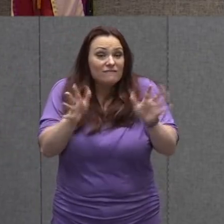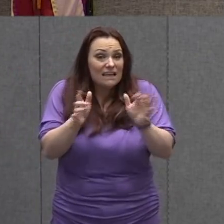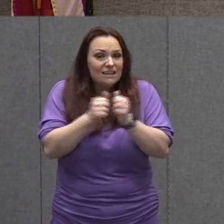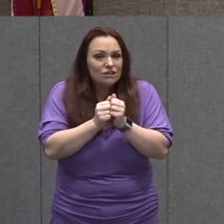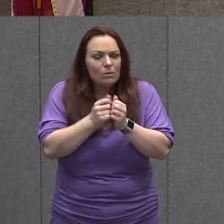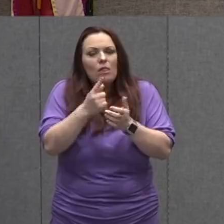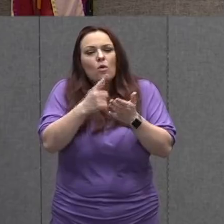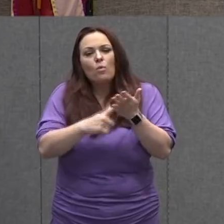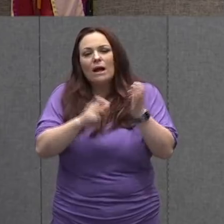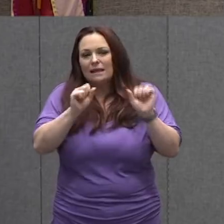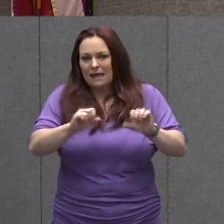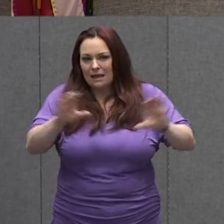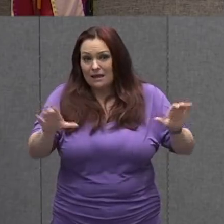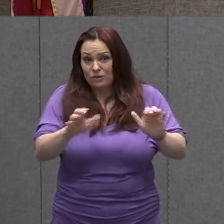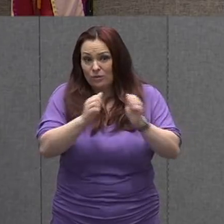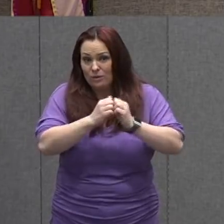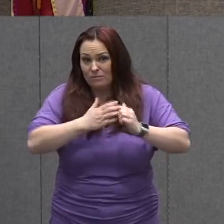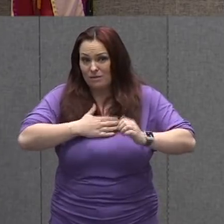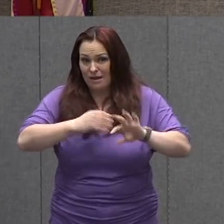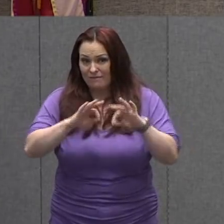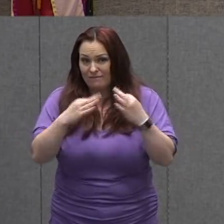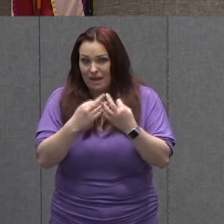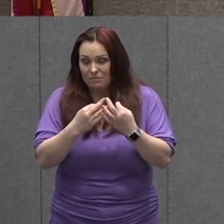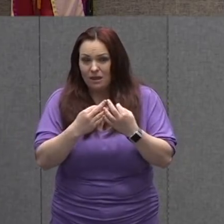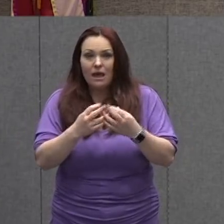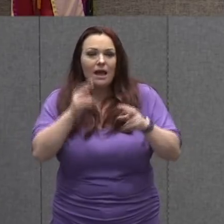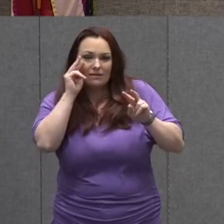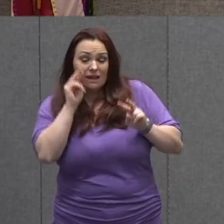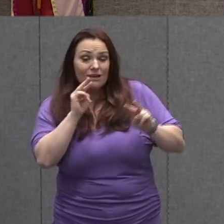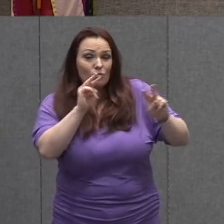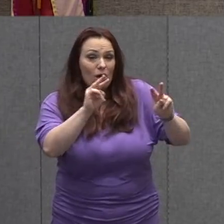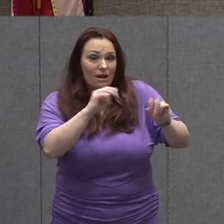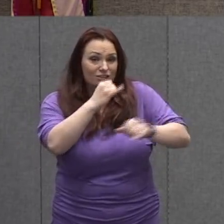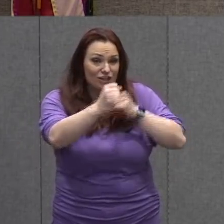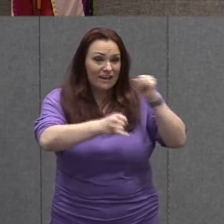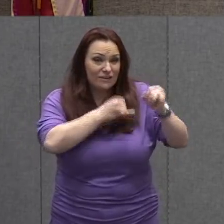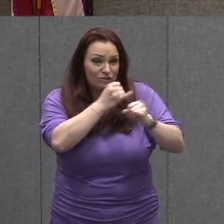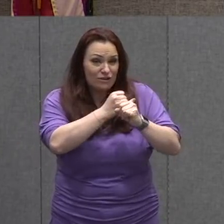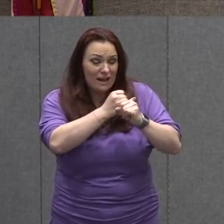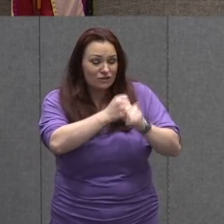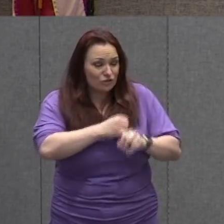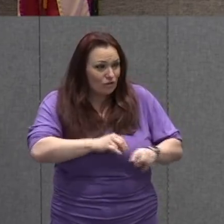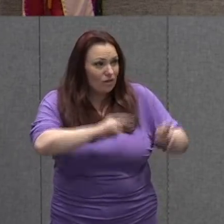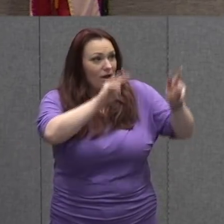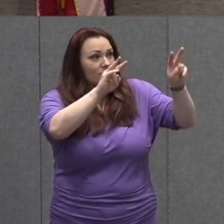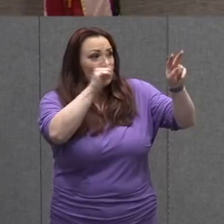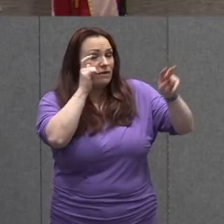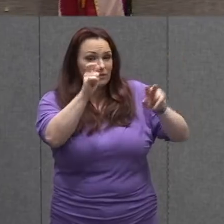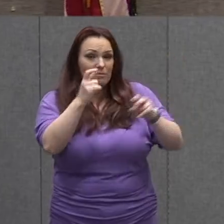and watch the International Observe the Moon day. Okay, so that is what I want you guys